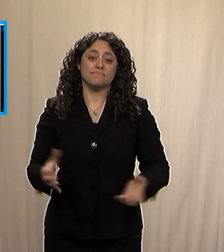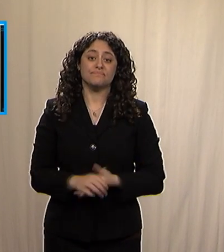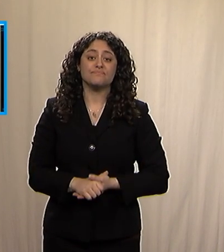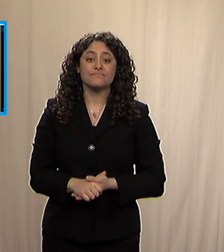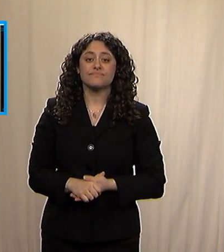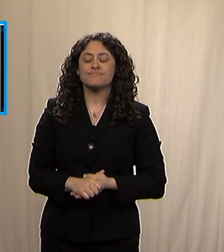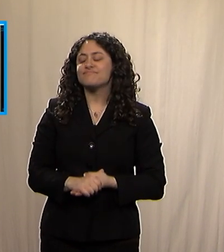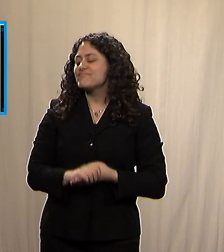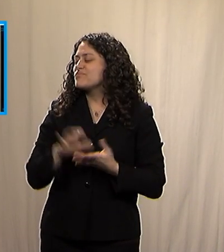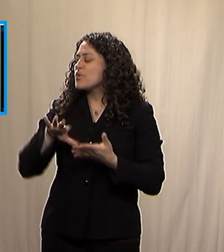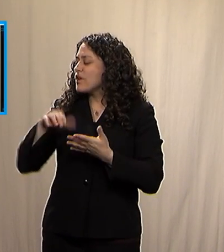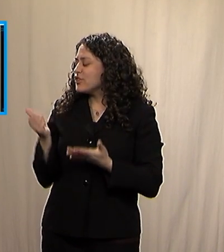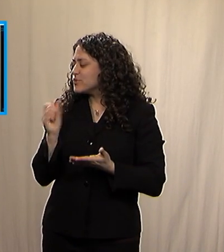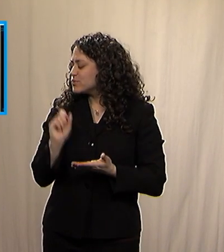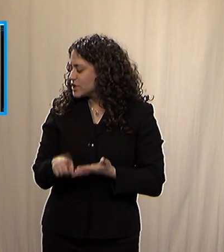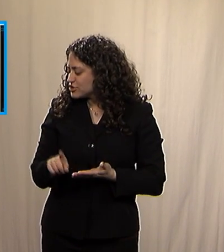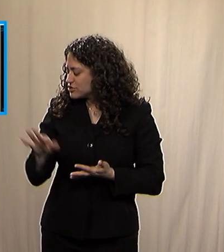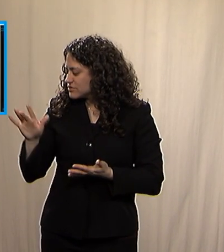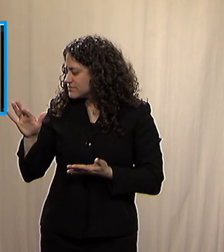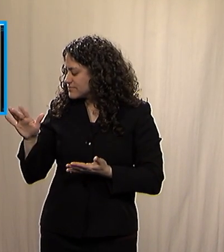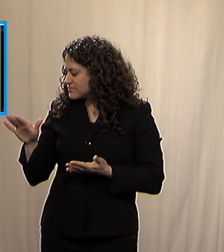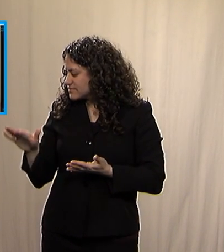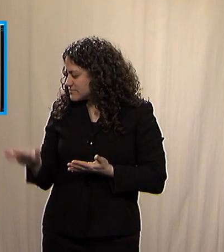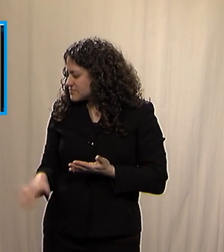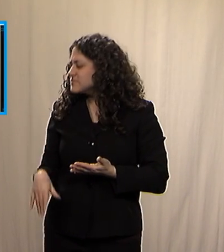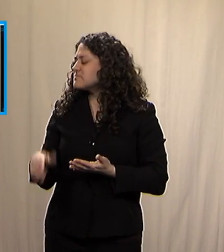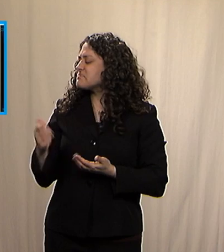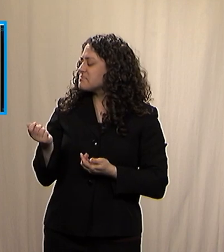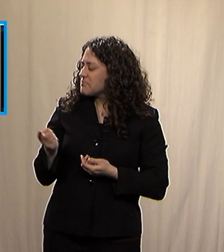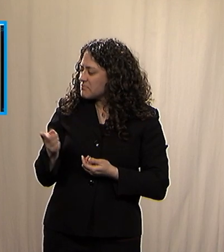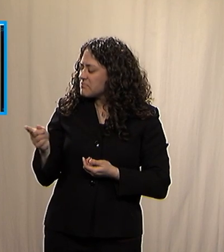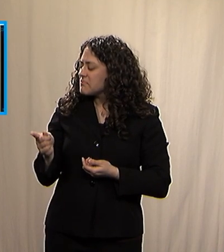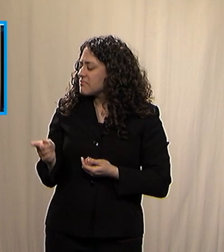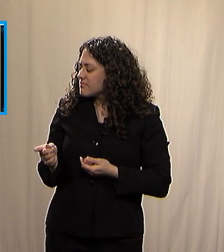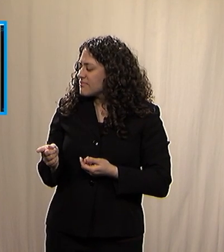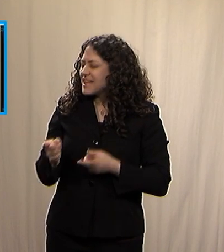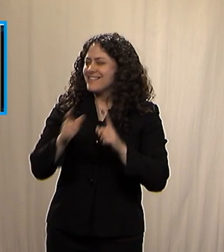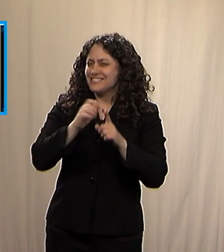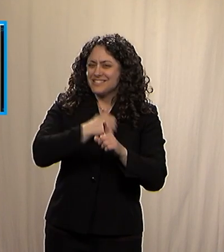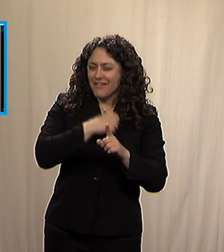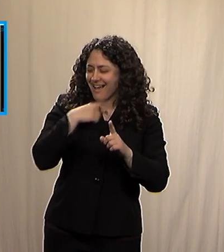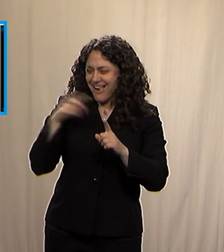I have a couple of people who also. I'm sorry. There's a lot of, how would you advise